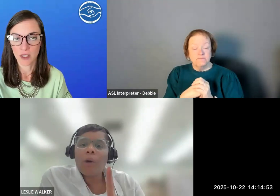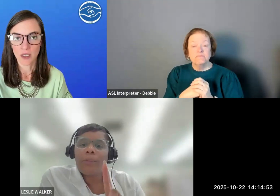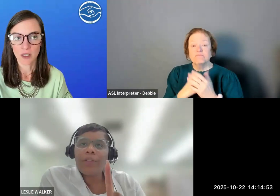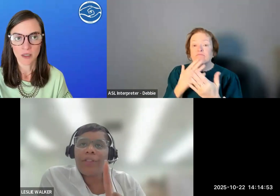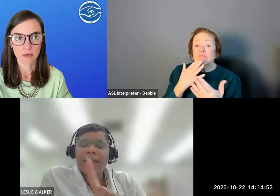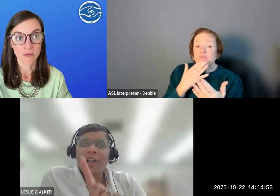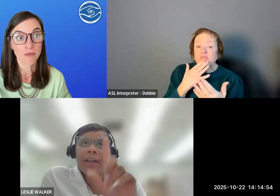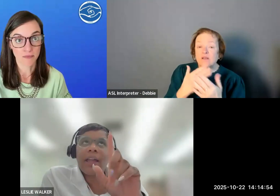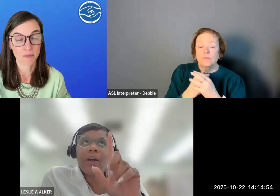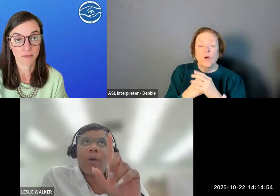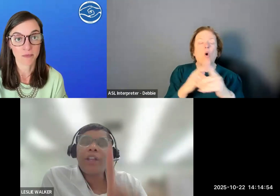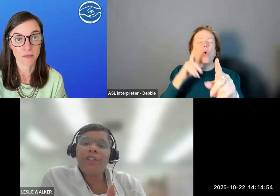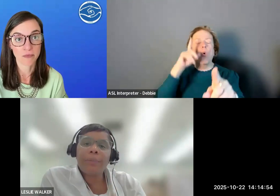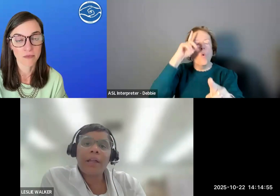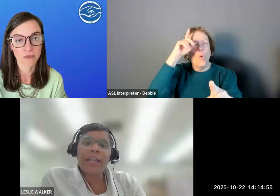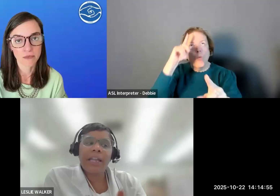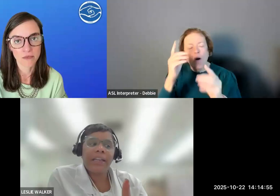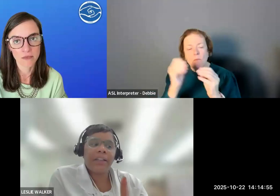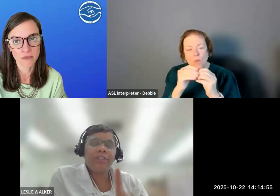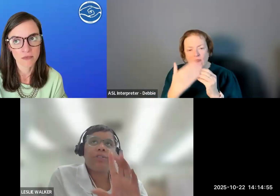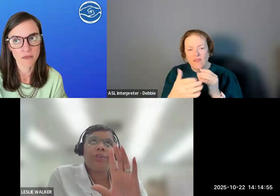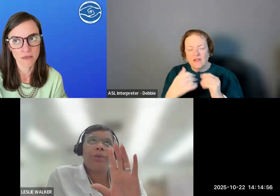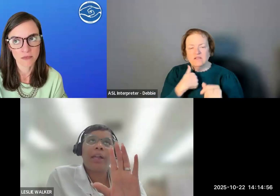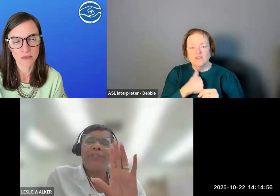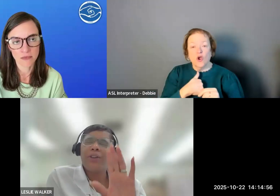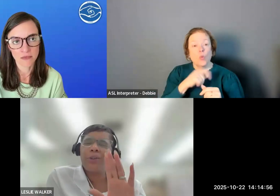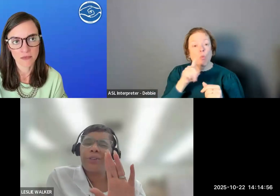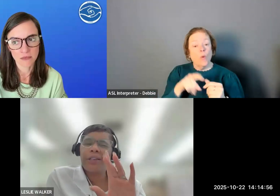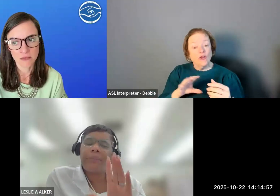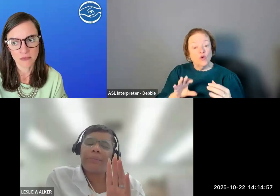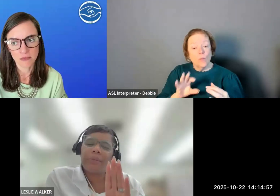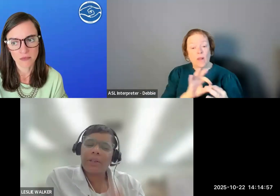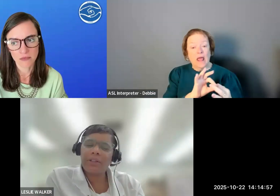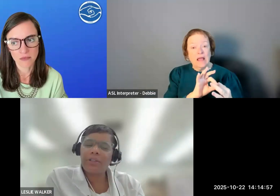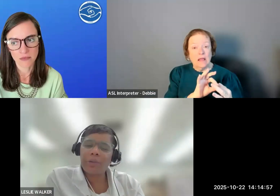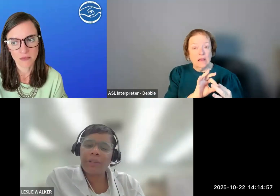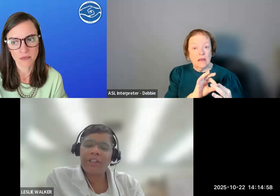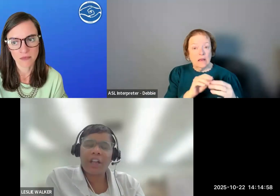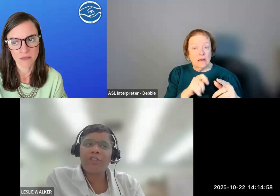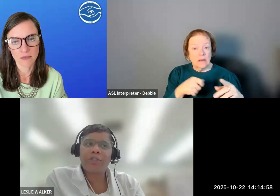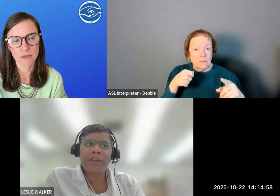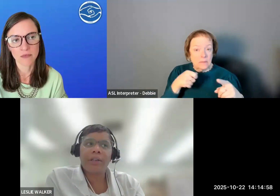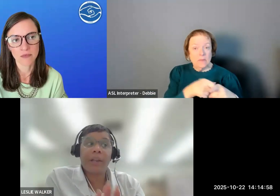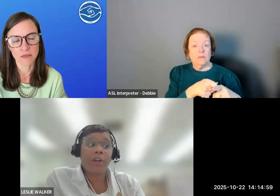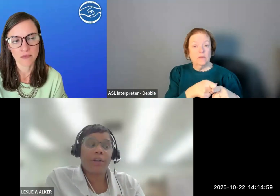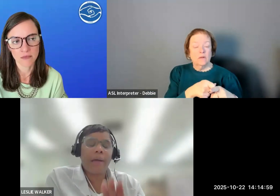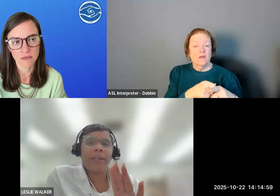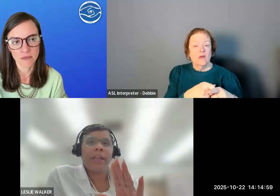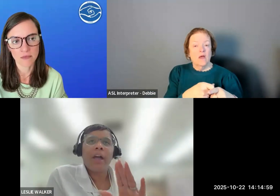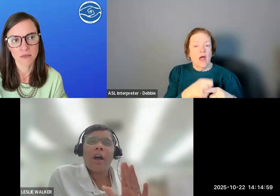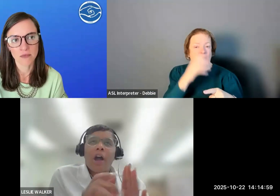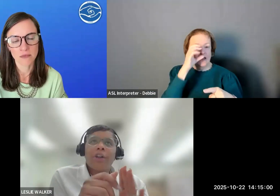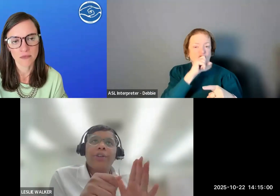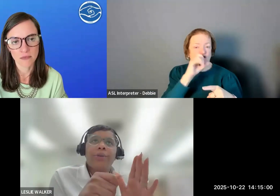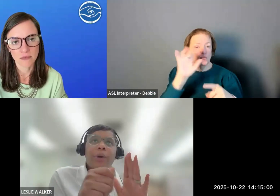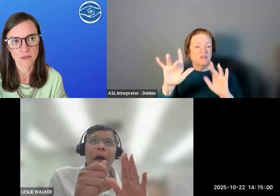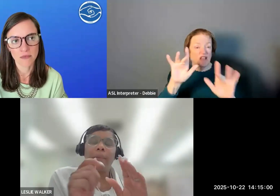Oh, one more thing, sorry. When you are plugging it in, do you if you are using I am going to assume it is a touchscreen, but it could not be, are you,